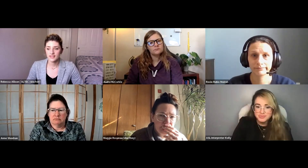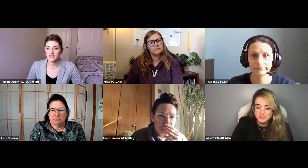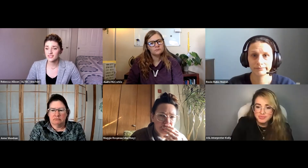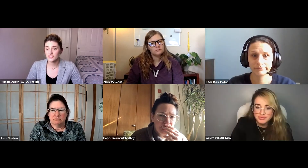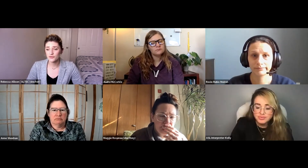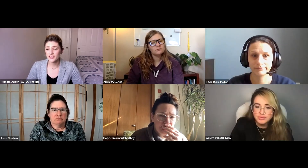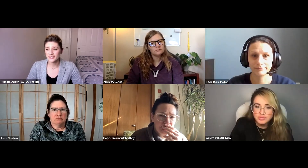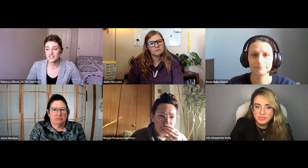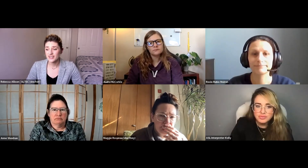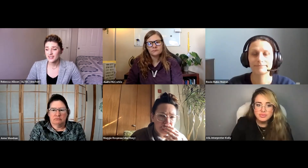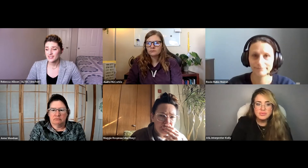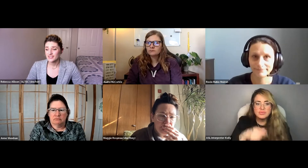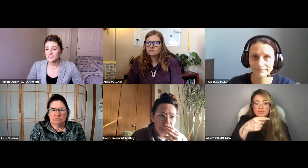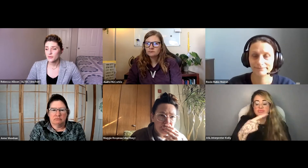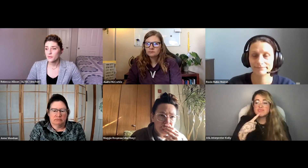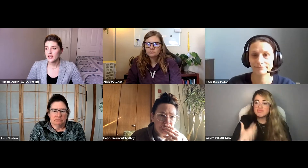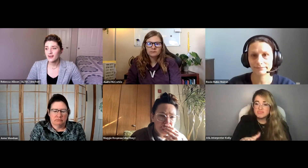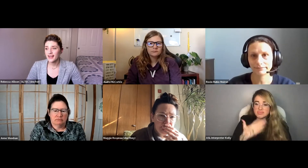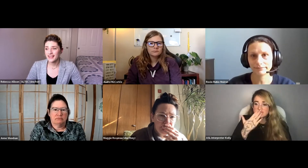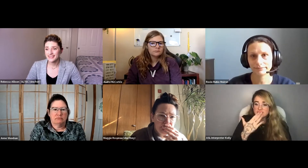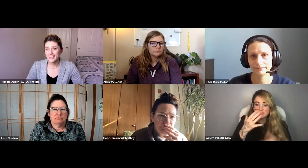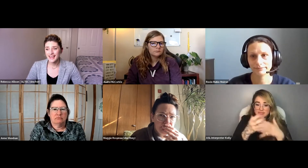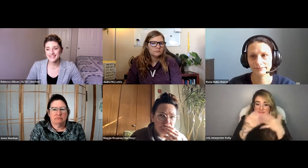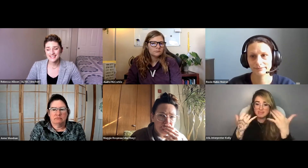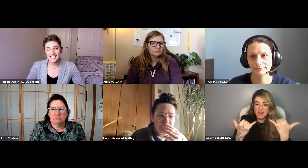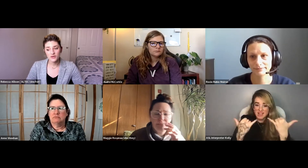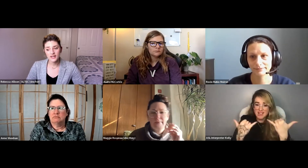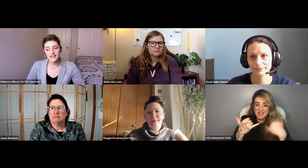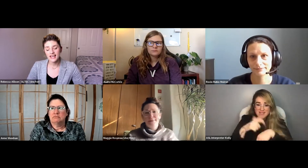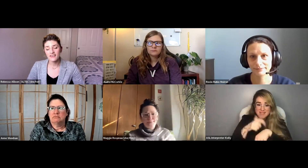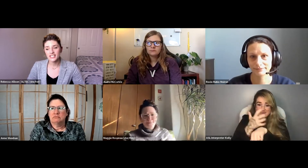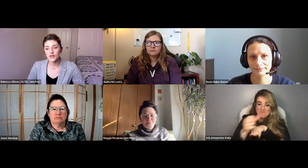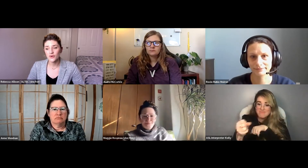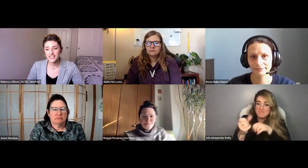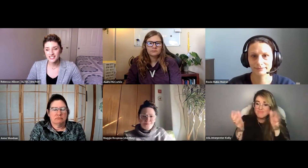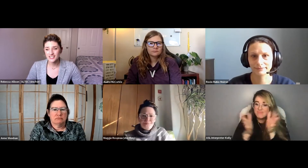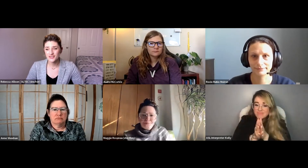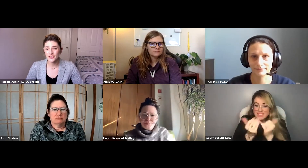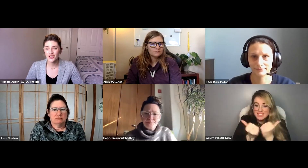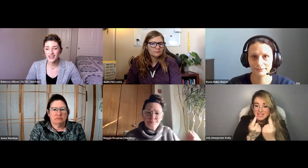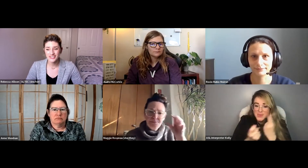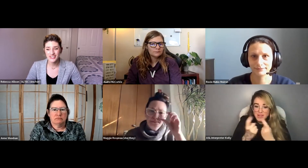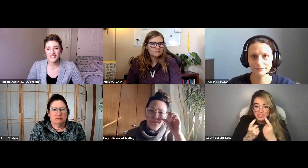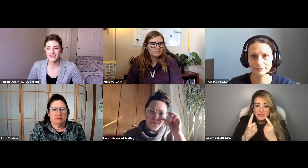Thank you so much. So we are at the end. Does anyone else have any questions for Audra or